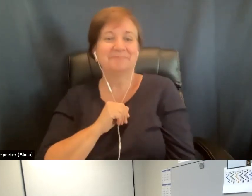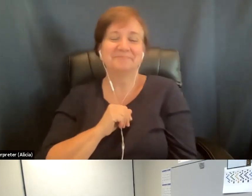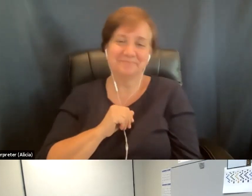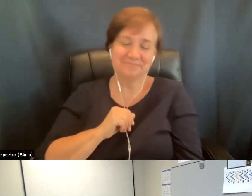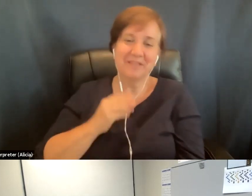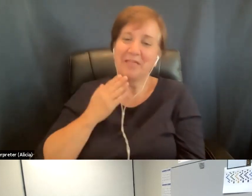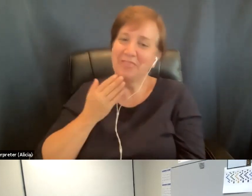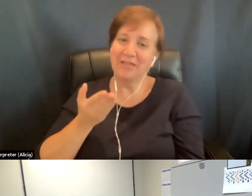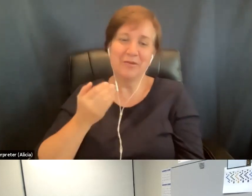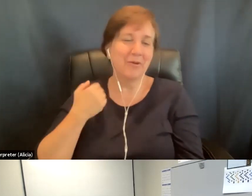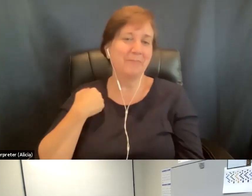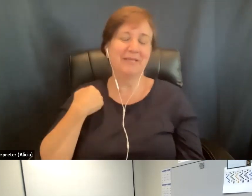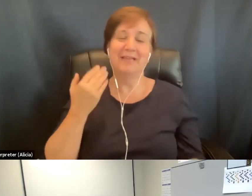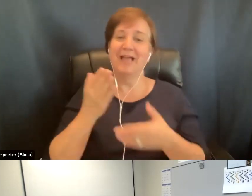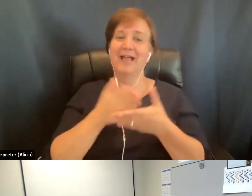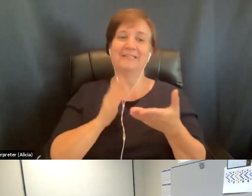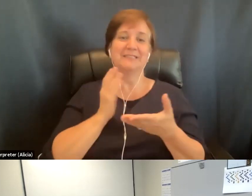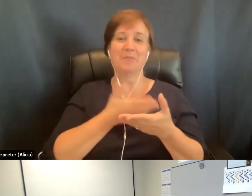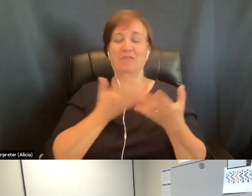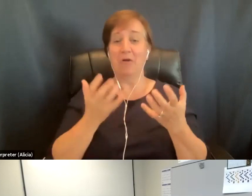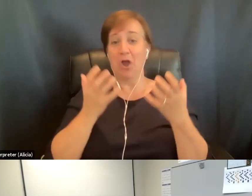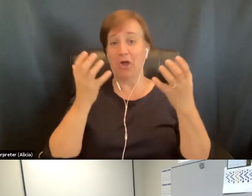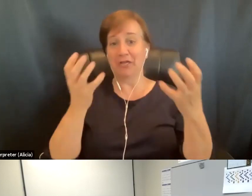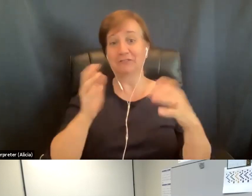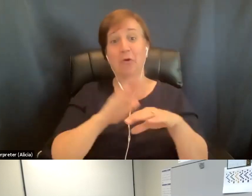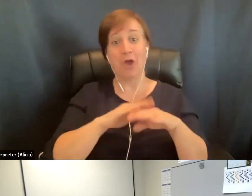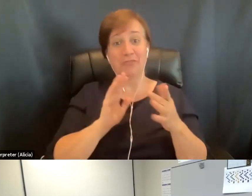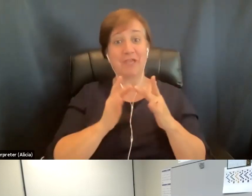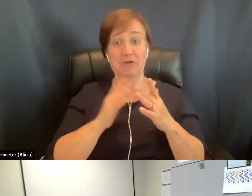Ram Subramaniam (He/him): Thank you, I mean some of our audiences are on the Internet, looking for this kind of stuff.